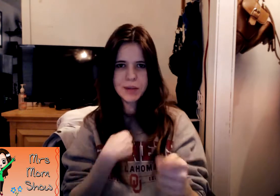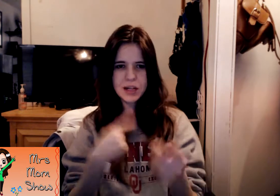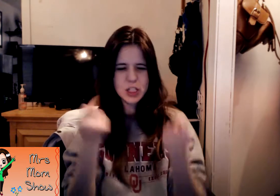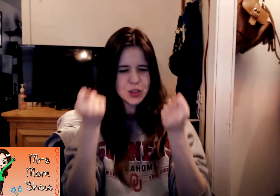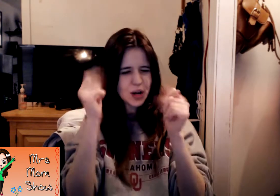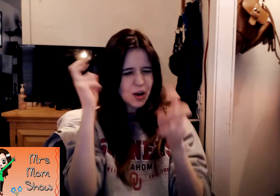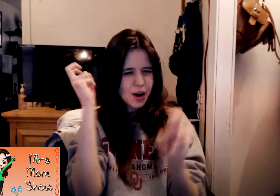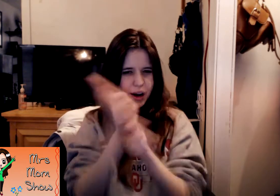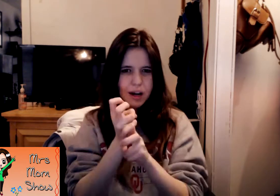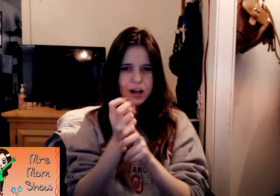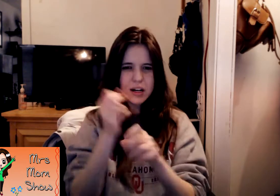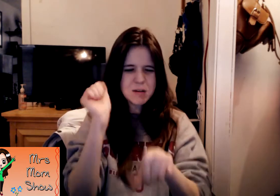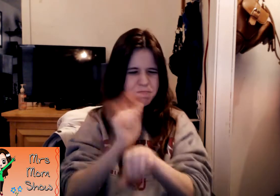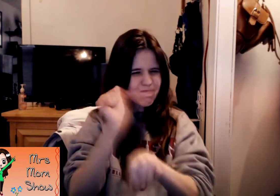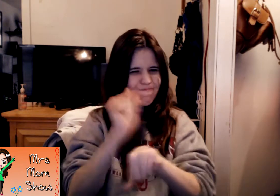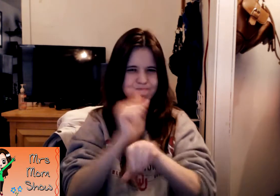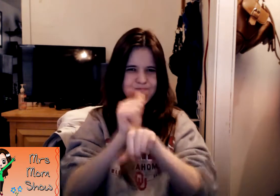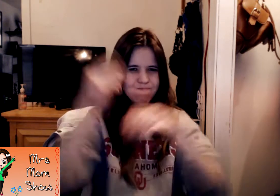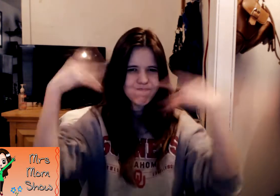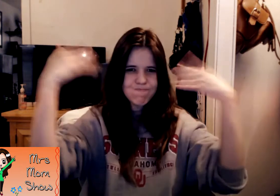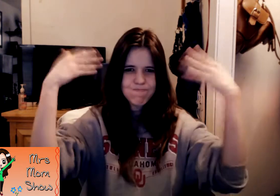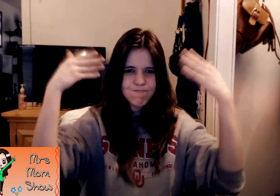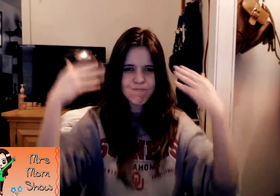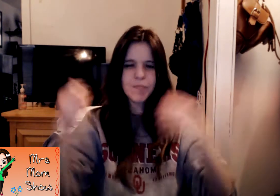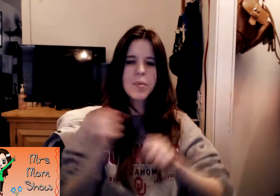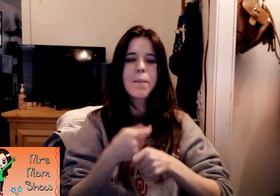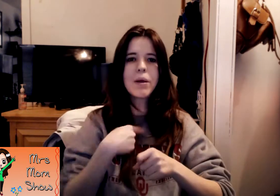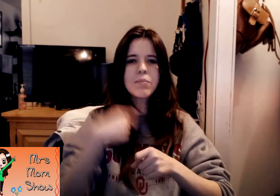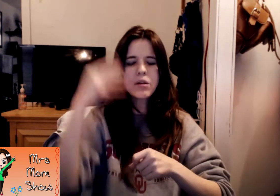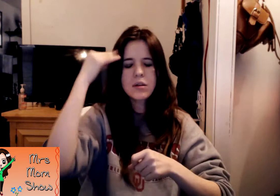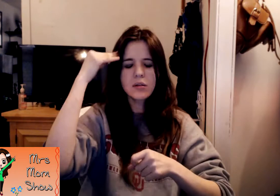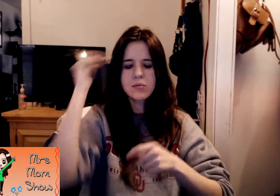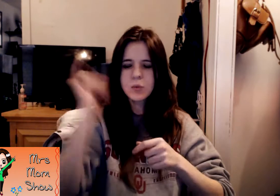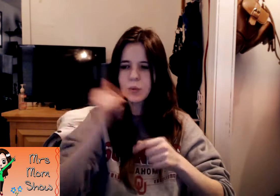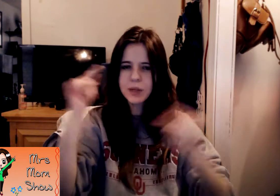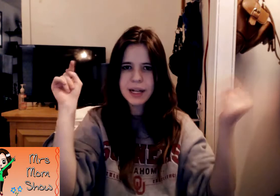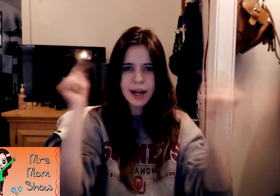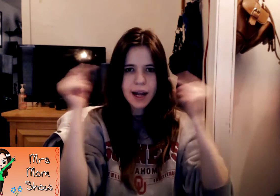trying too hard to understand them. It's working too fast, and therefore, it gives me a headache.